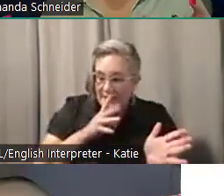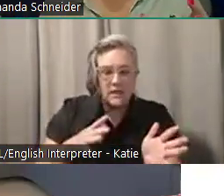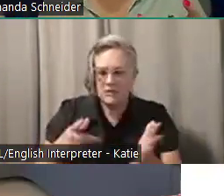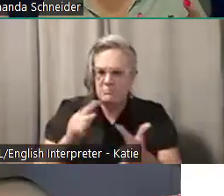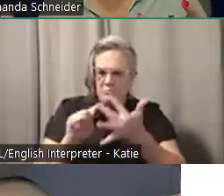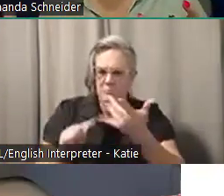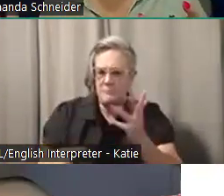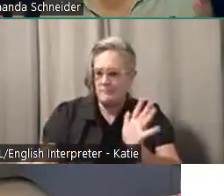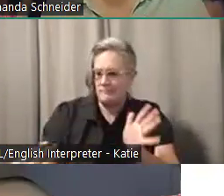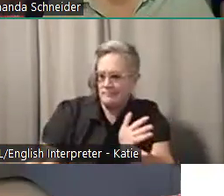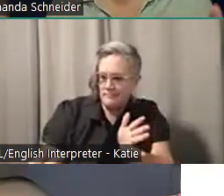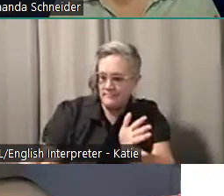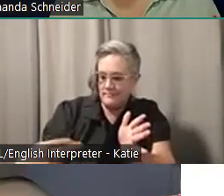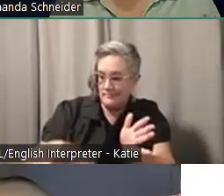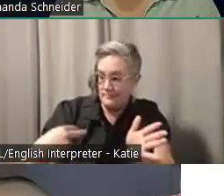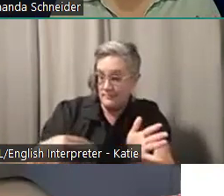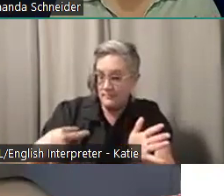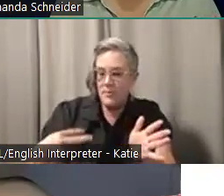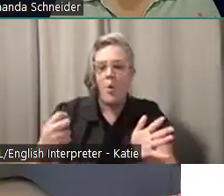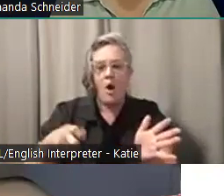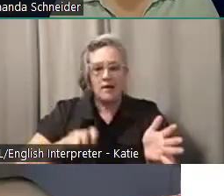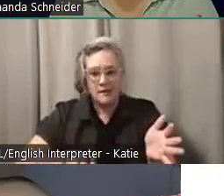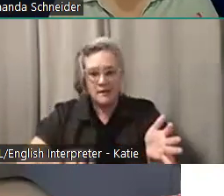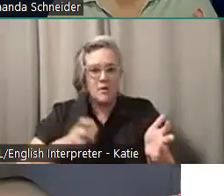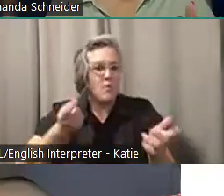So, thinking about what might work best, or maybe that's sitting on a couch?